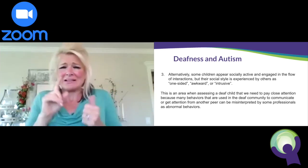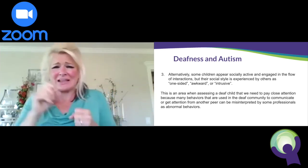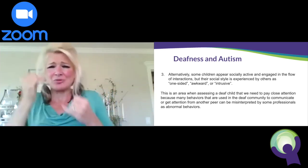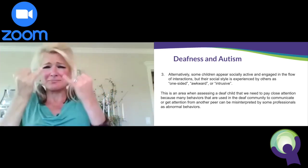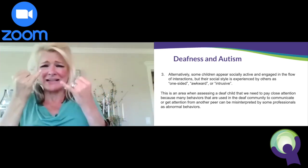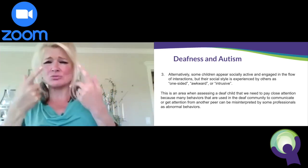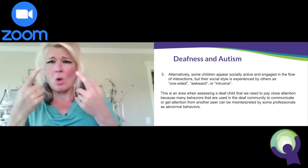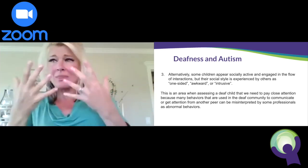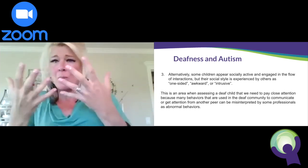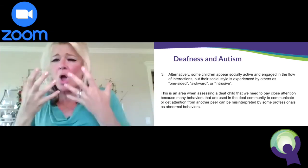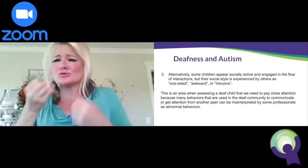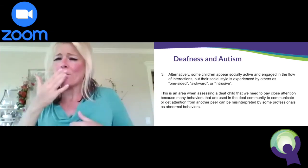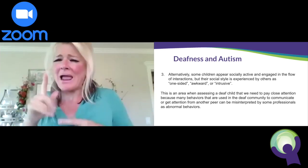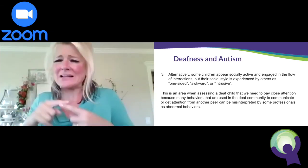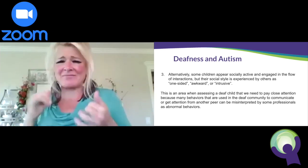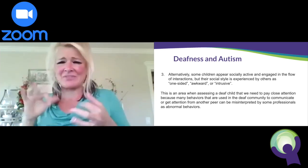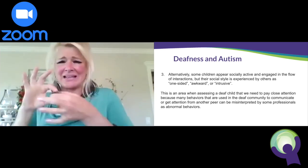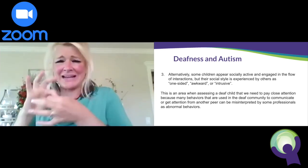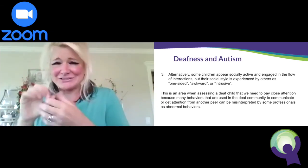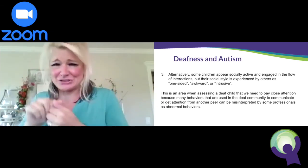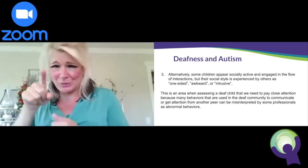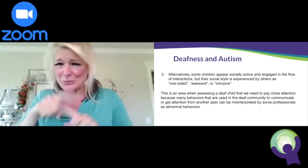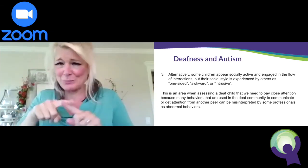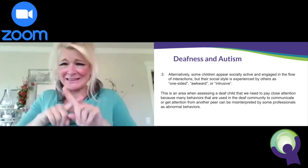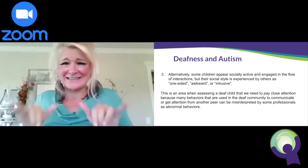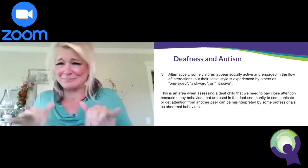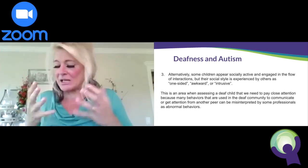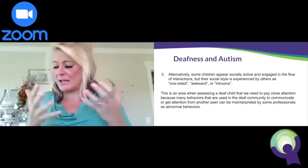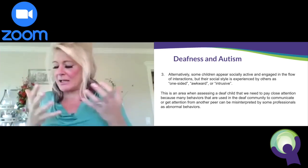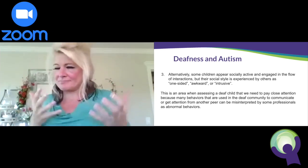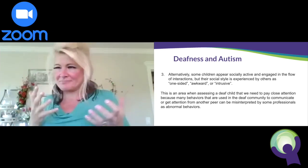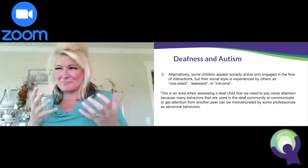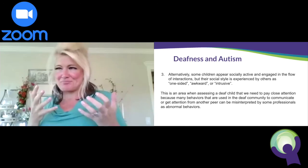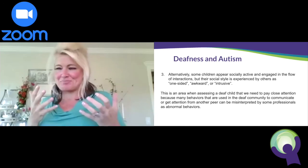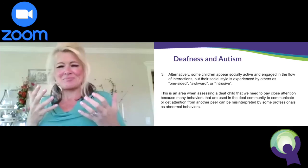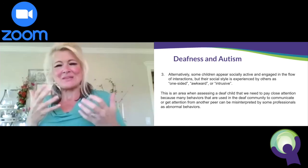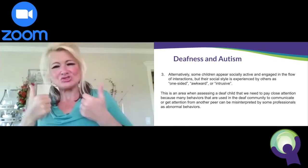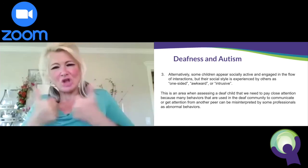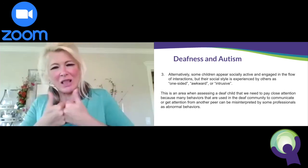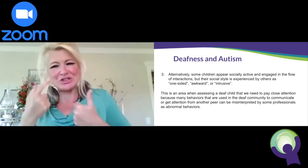in a conversation. That's some things that can be approached and to try to really pull the child in